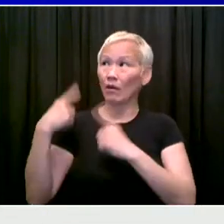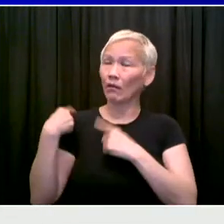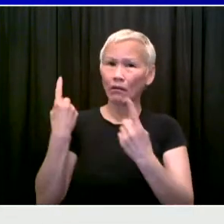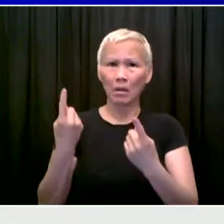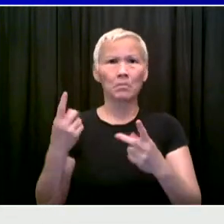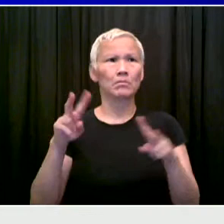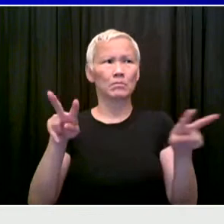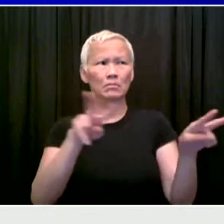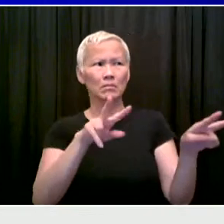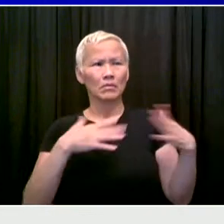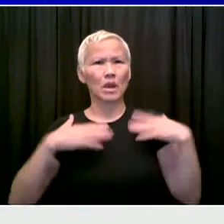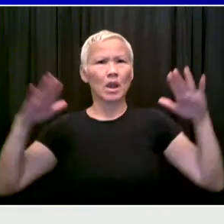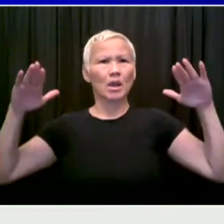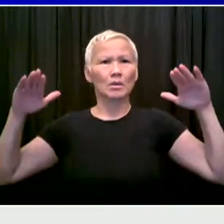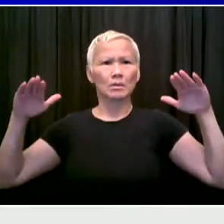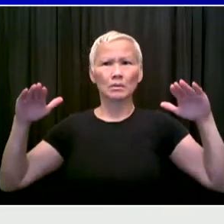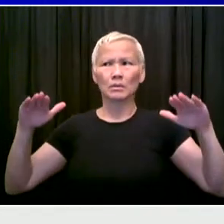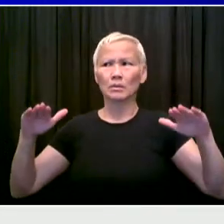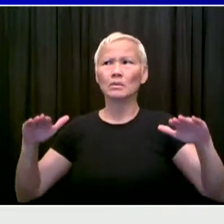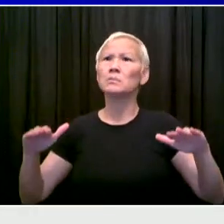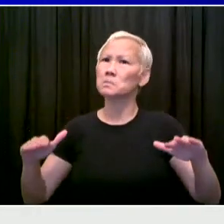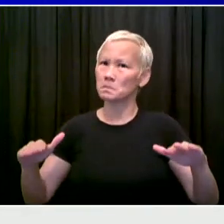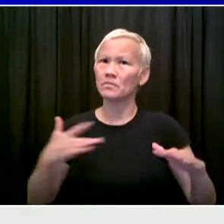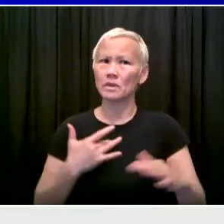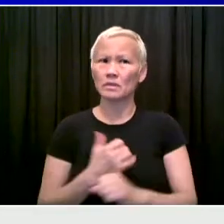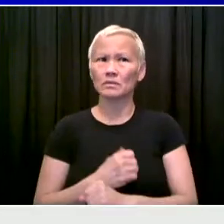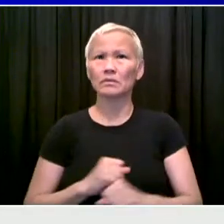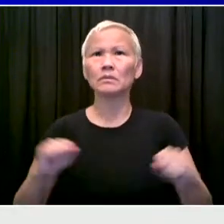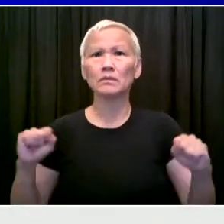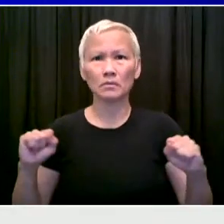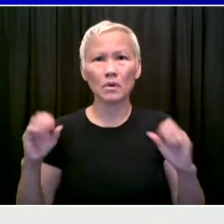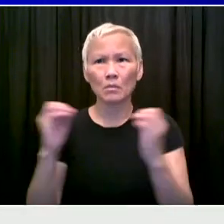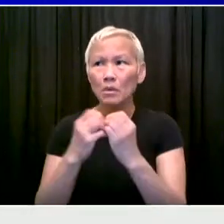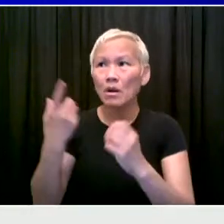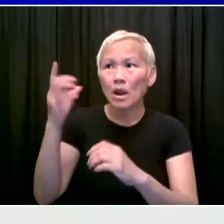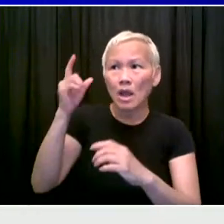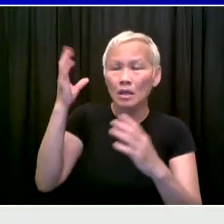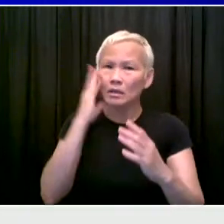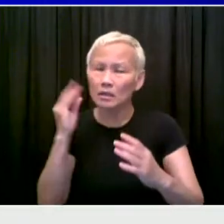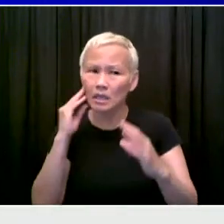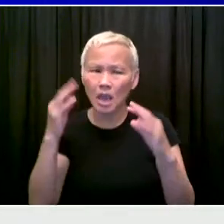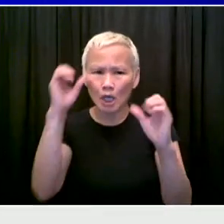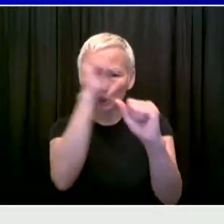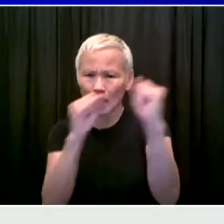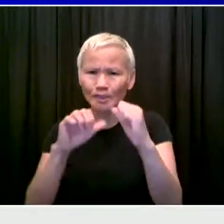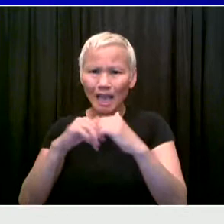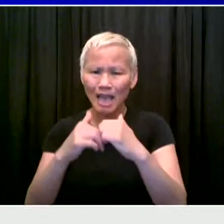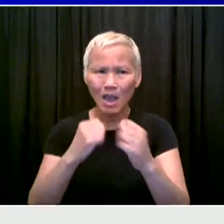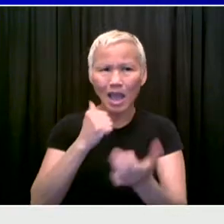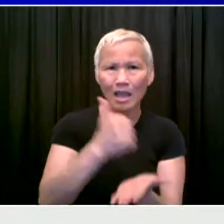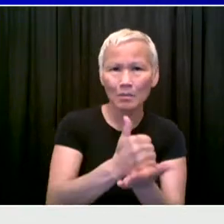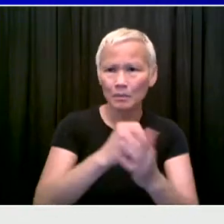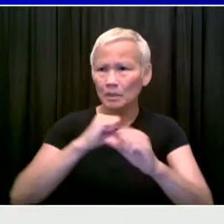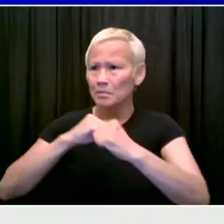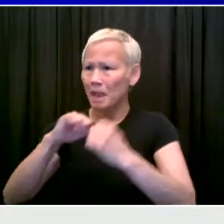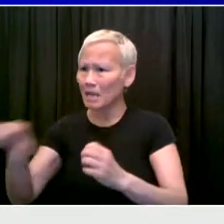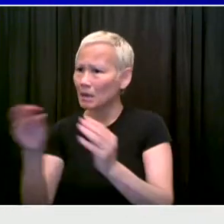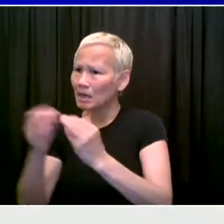CHALLENGES WITH VIOLENT CRIME. WE SAW HUGE DECLINE IN THE 90s, WE PUSHED